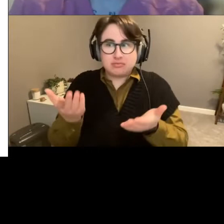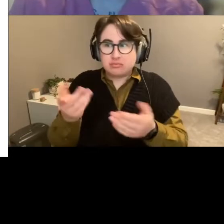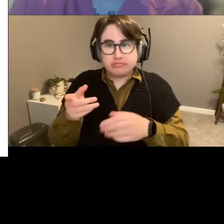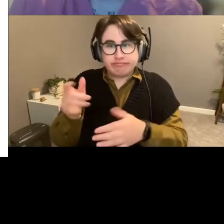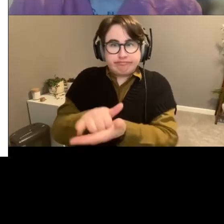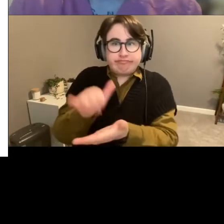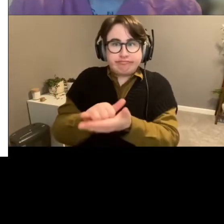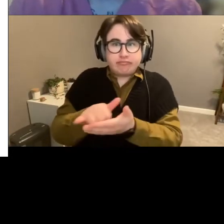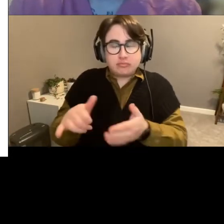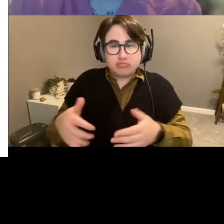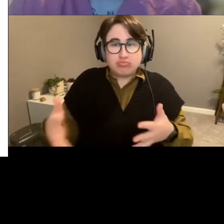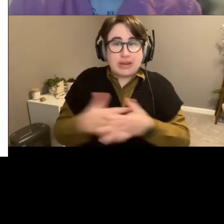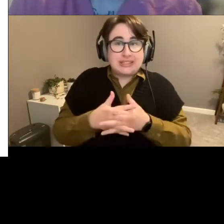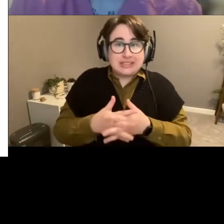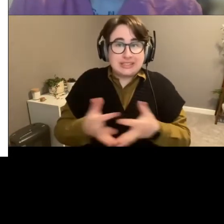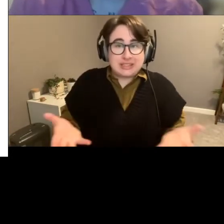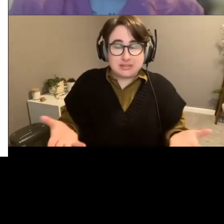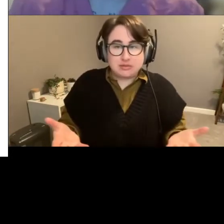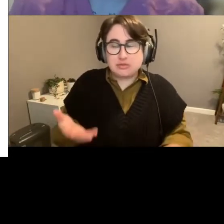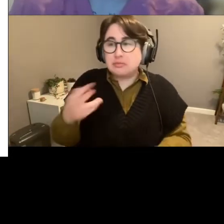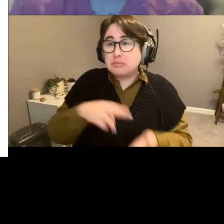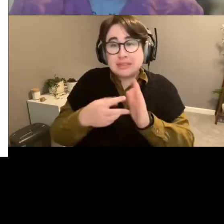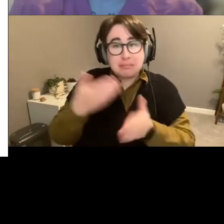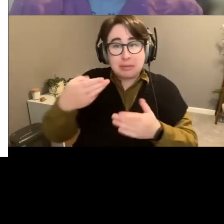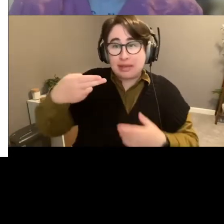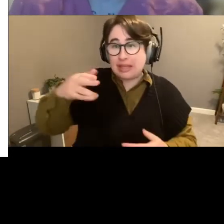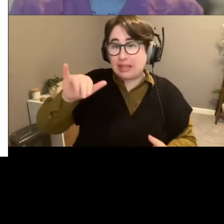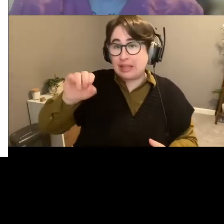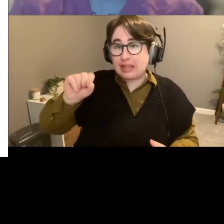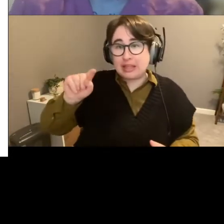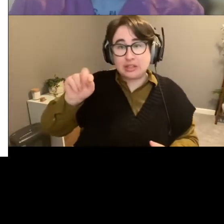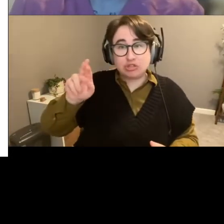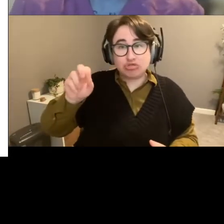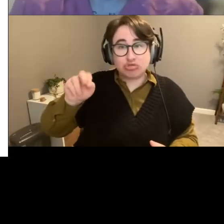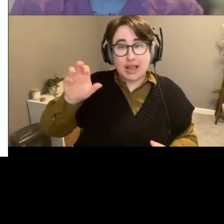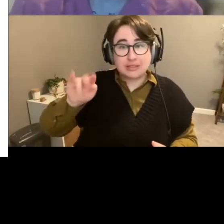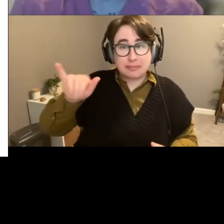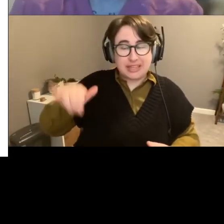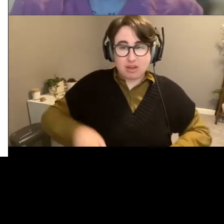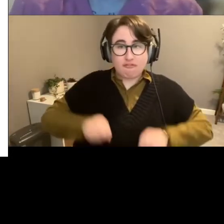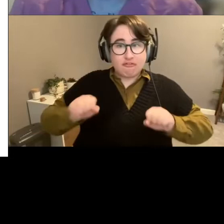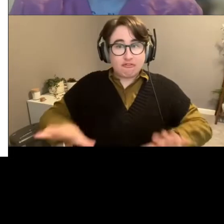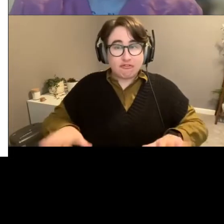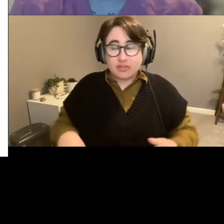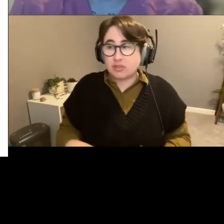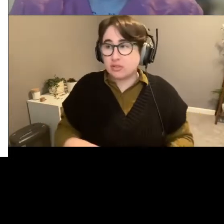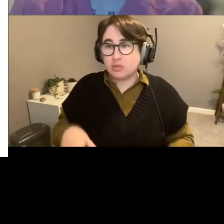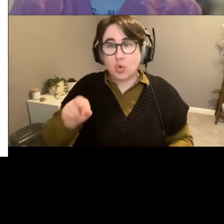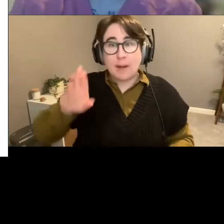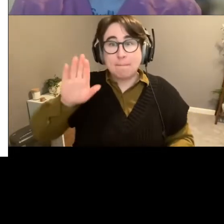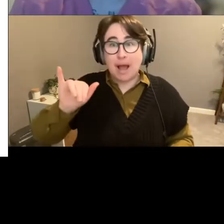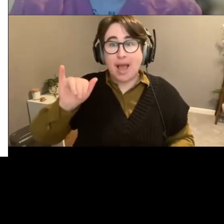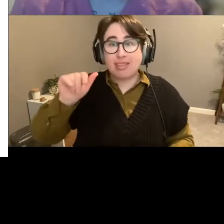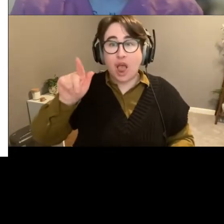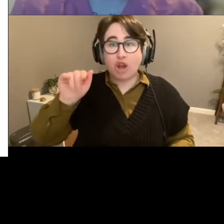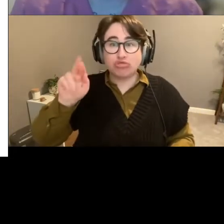So that could be something like a hysterectomy or a bilateral oophorectomy. That is the fancy medical term